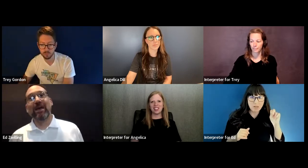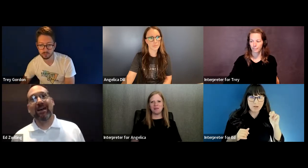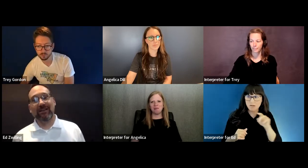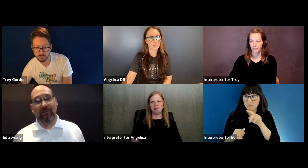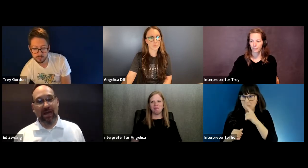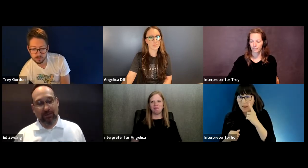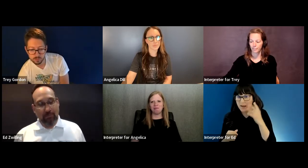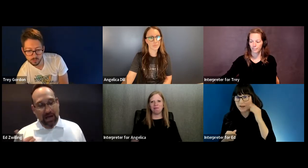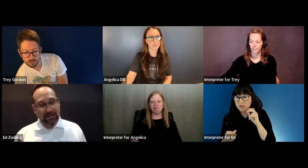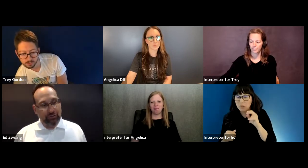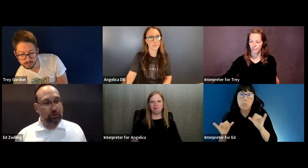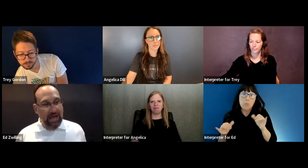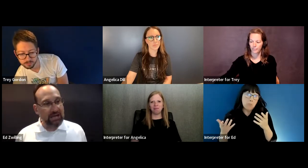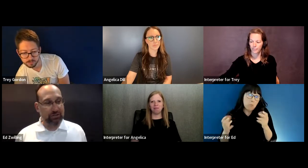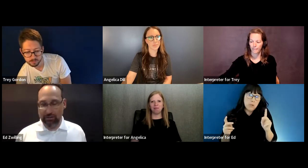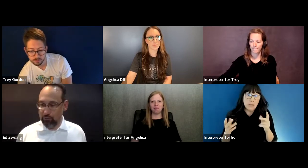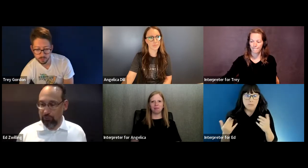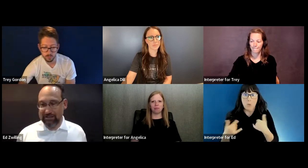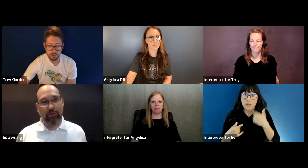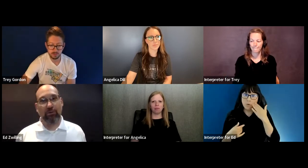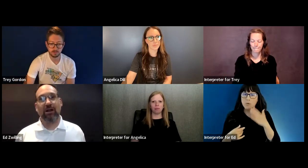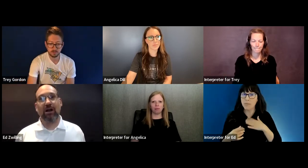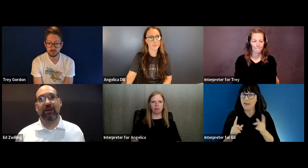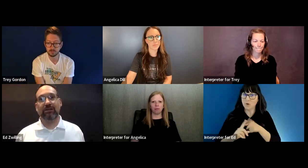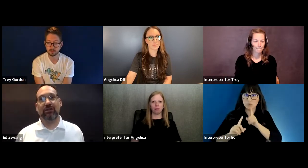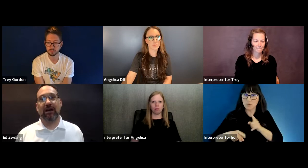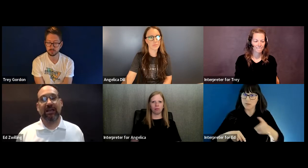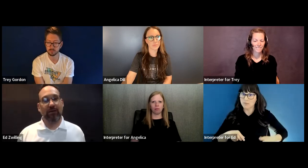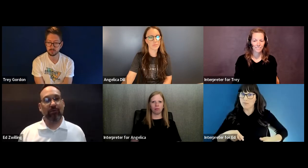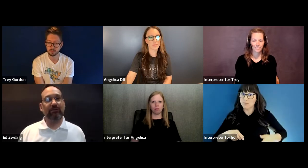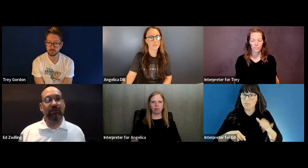and um and my knee-jerk reaction is well that's a public accommodation i can't believe that they